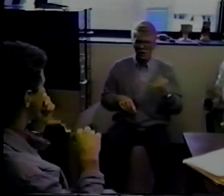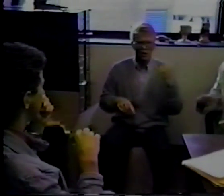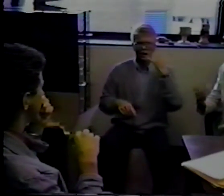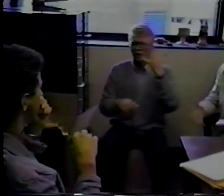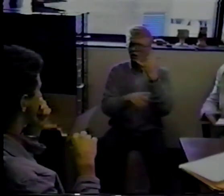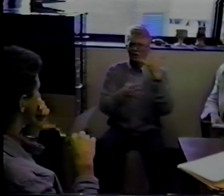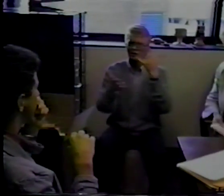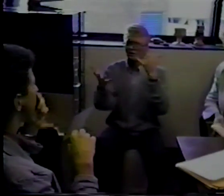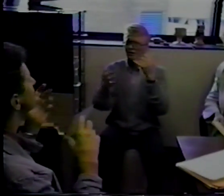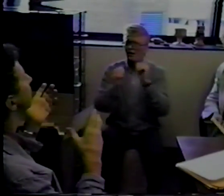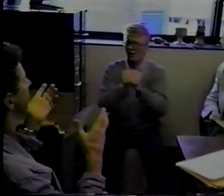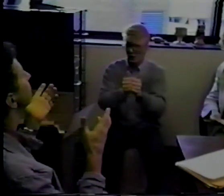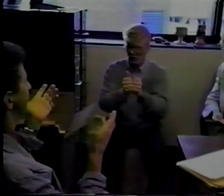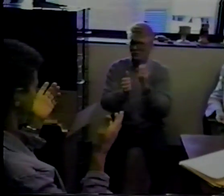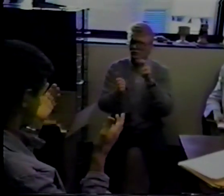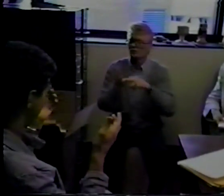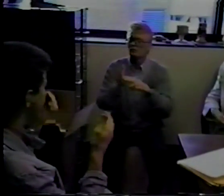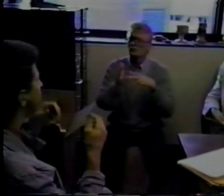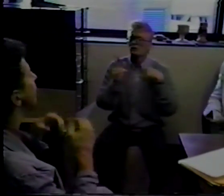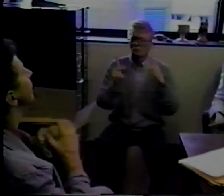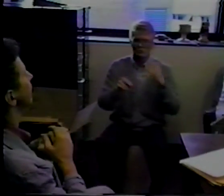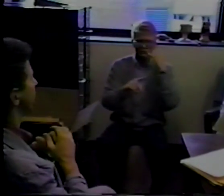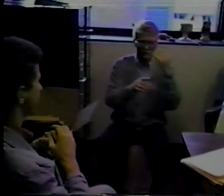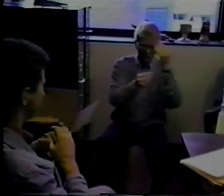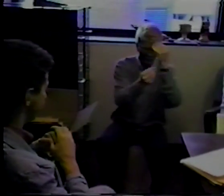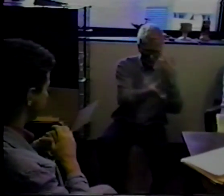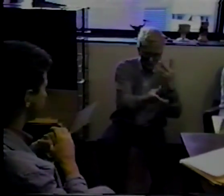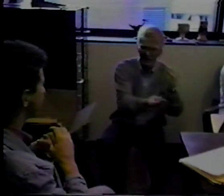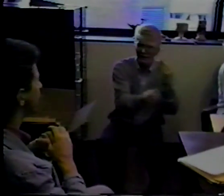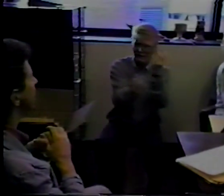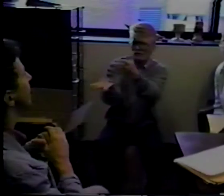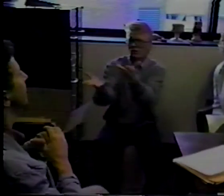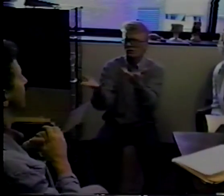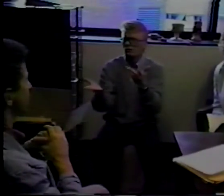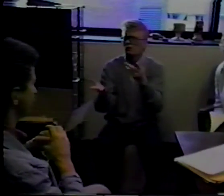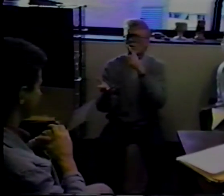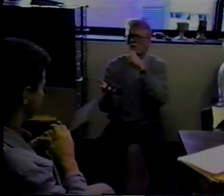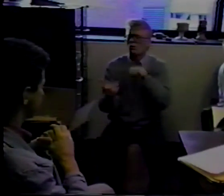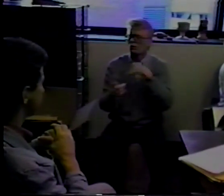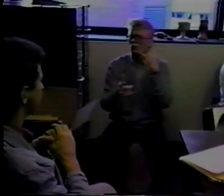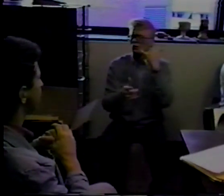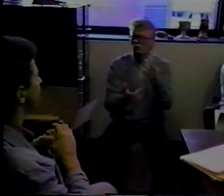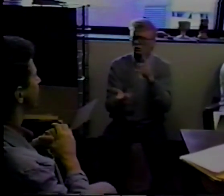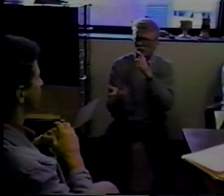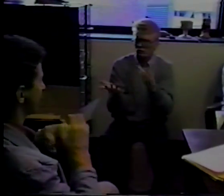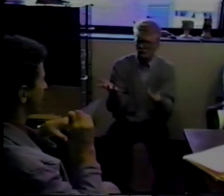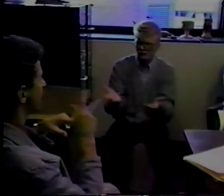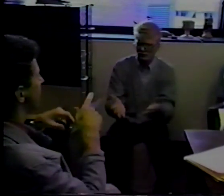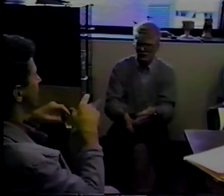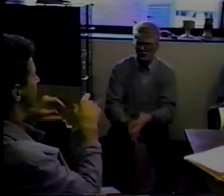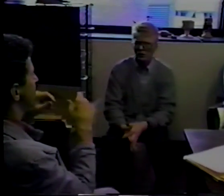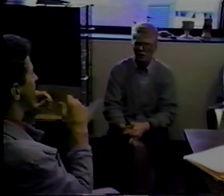call to get the message to you?